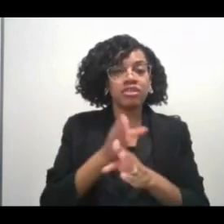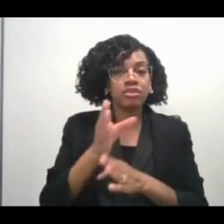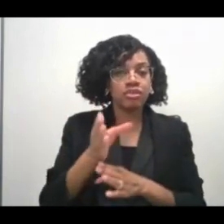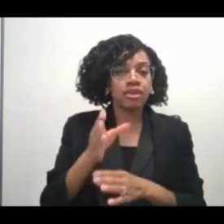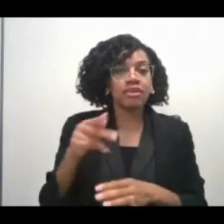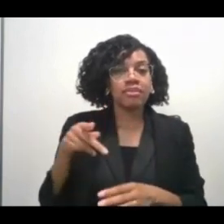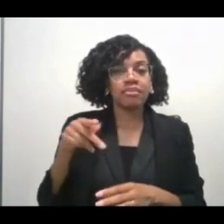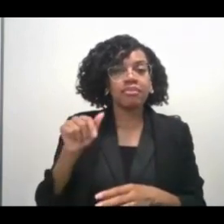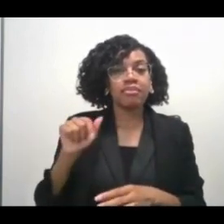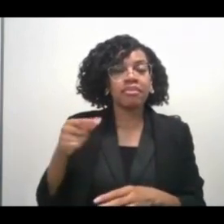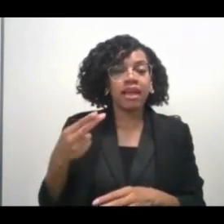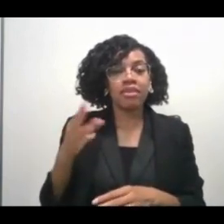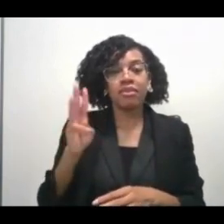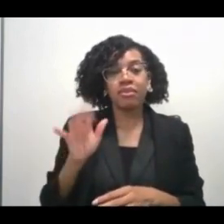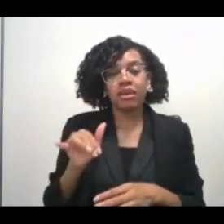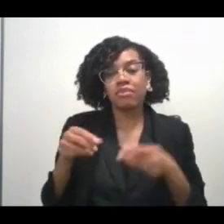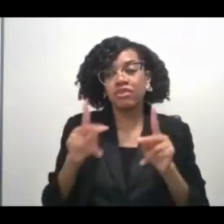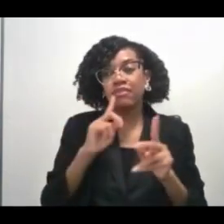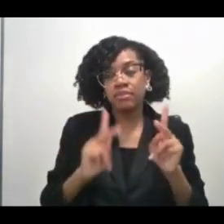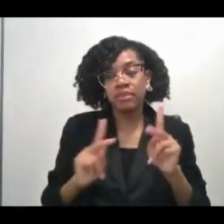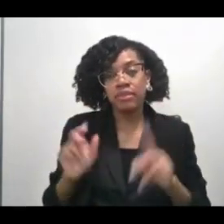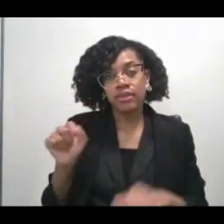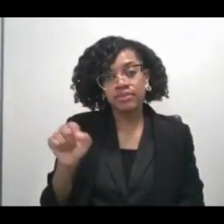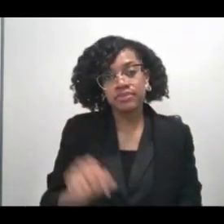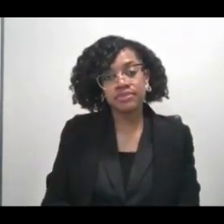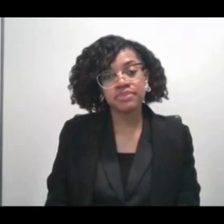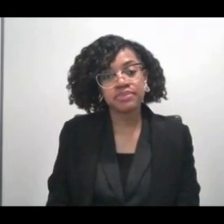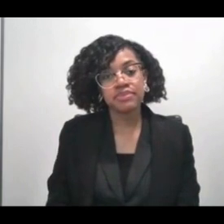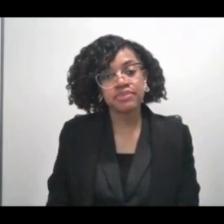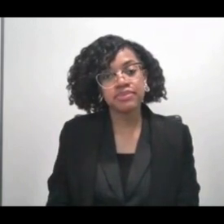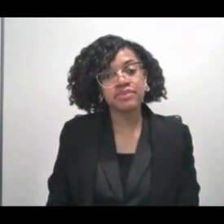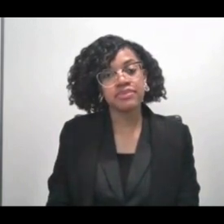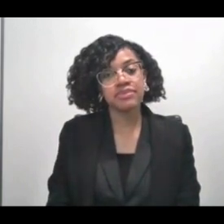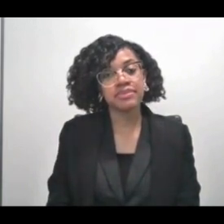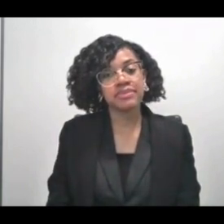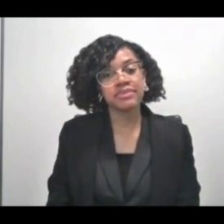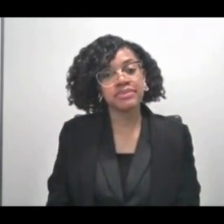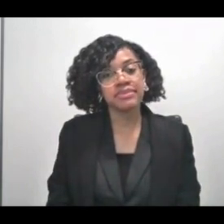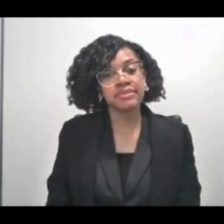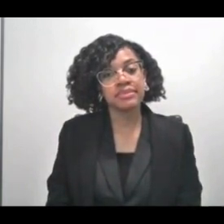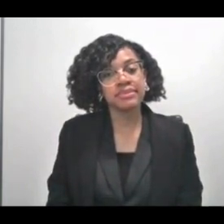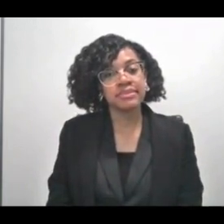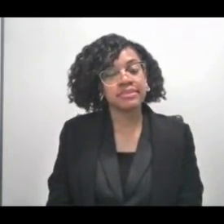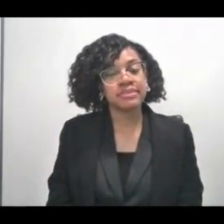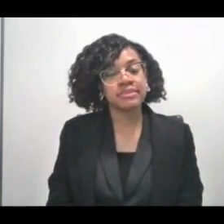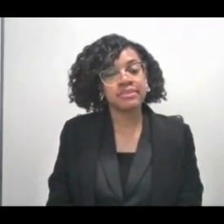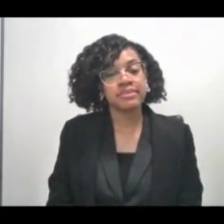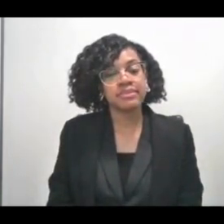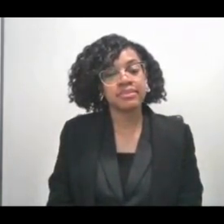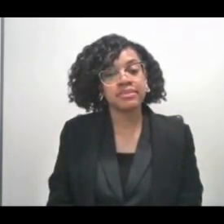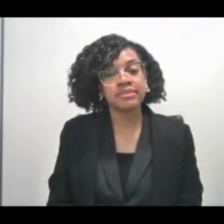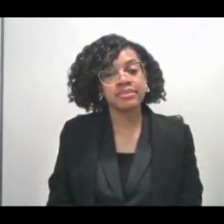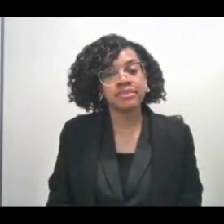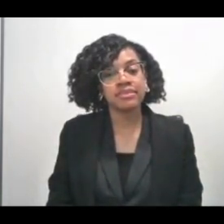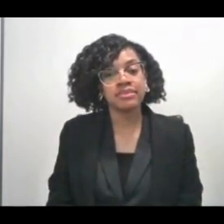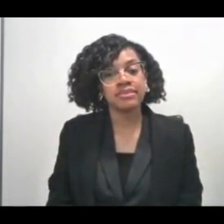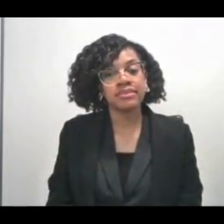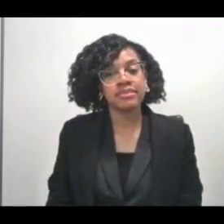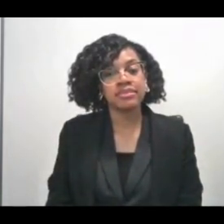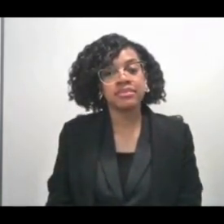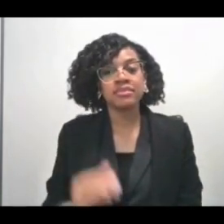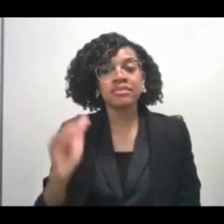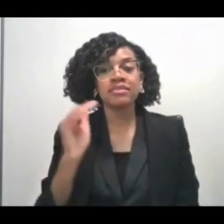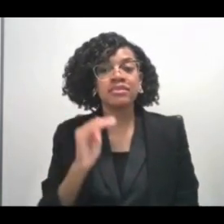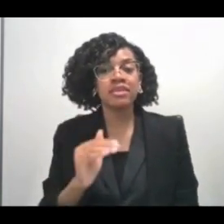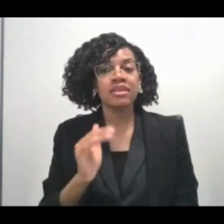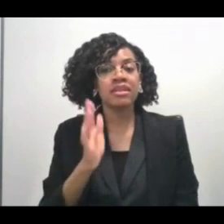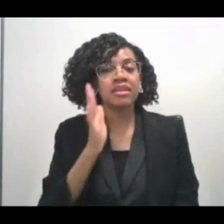Amara Davis: Will this funding enable expenses covered to